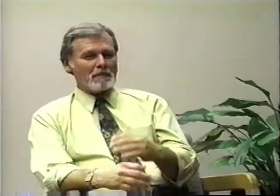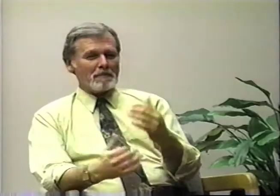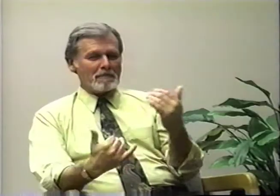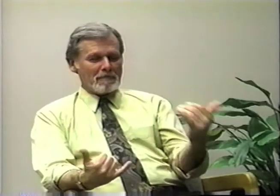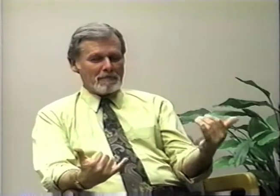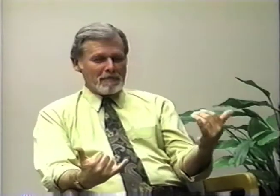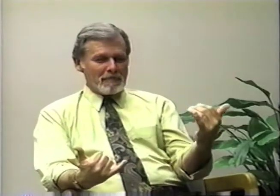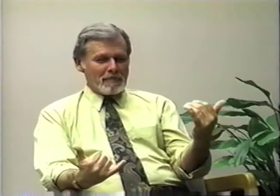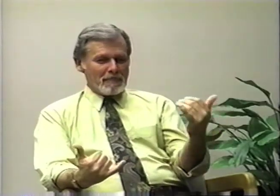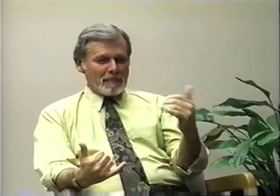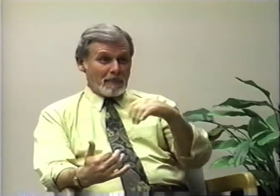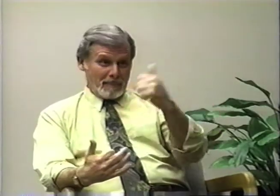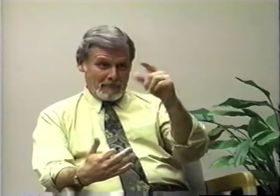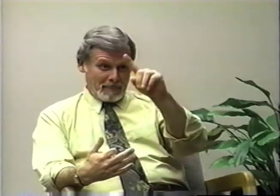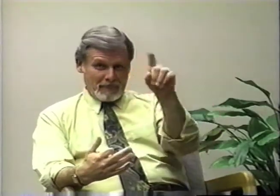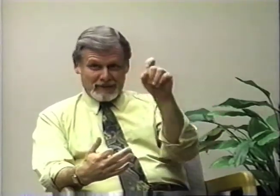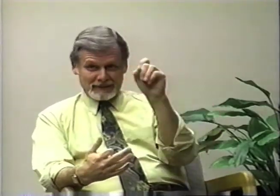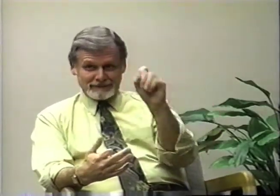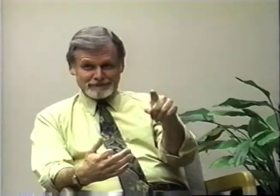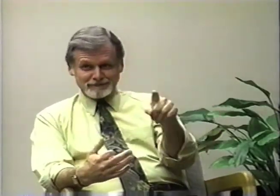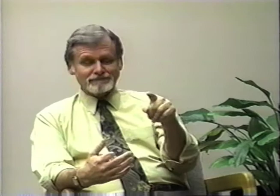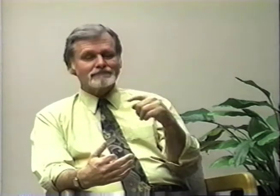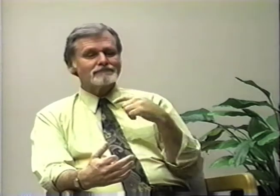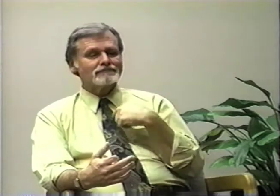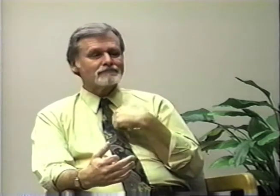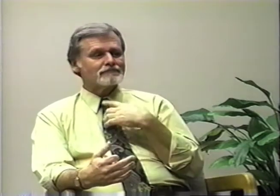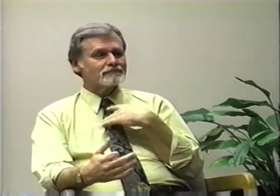Now, I have another question for you.